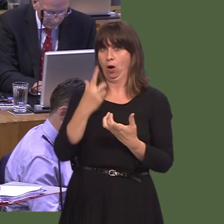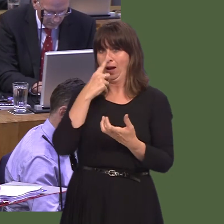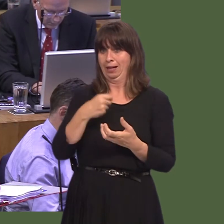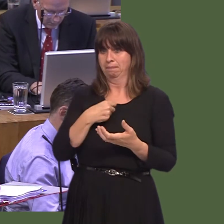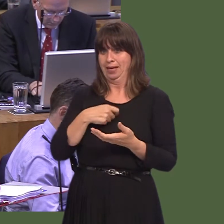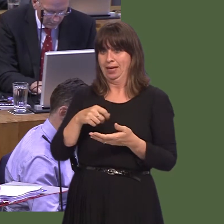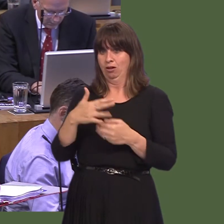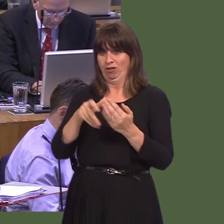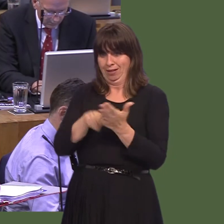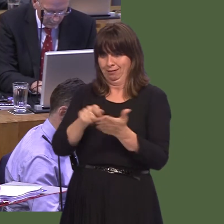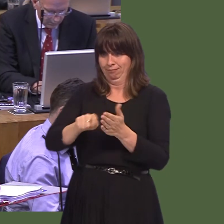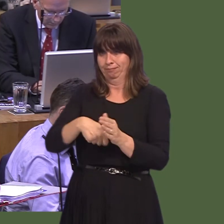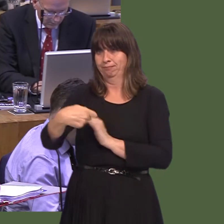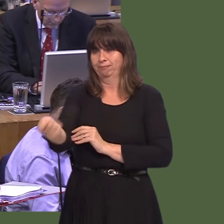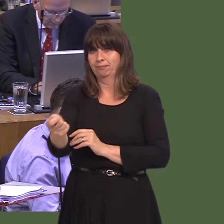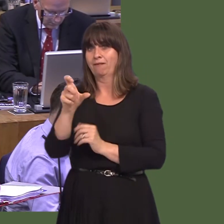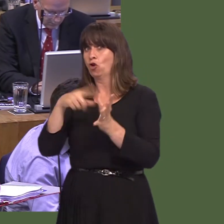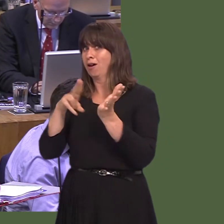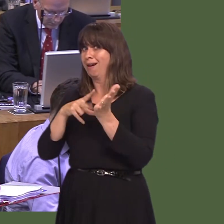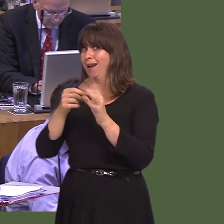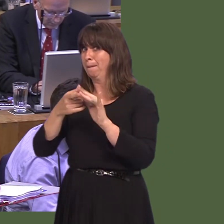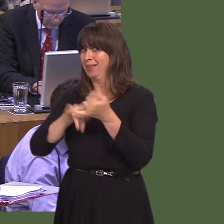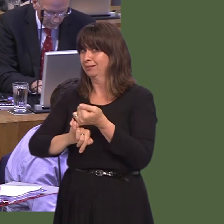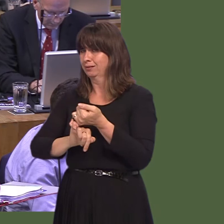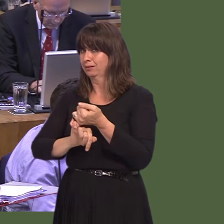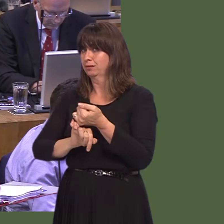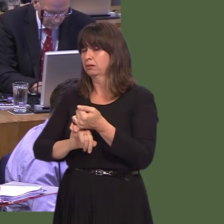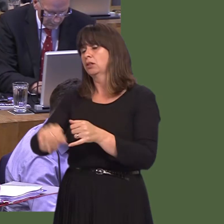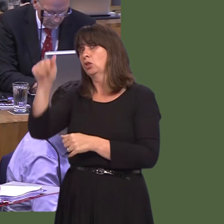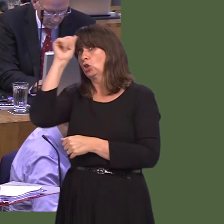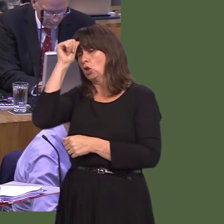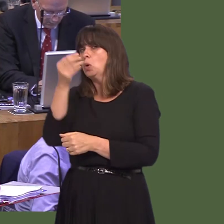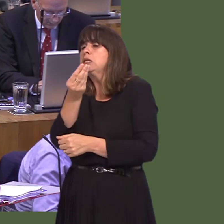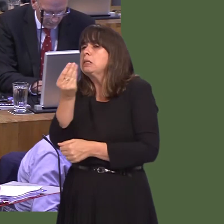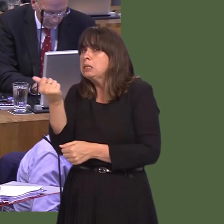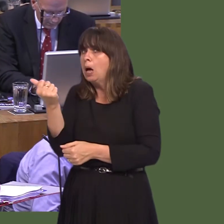that are caught up in that Act. We know that cannabis derivatives can play a role in treating some medical conditions.